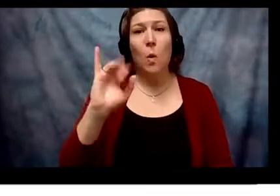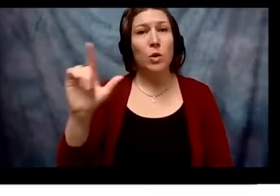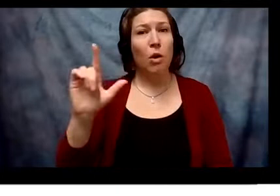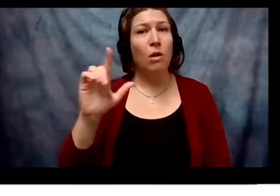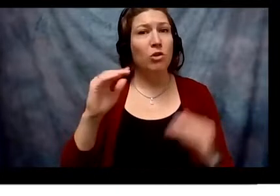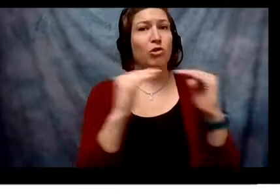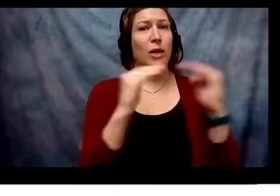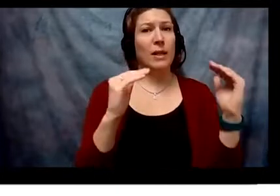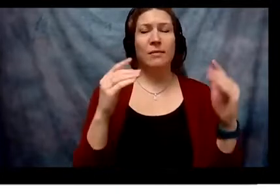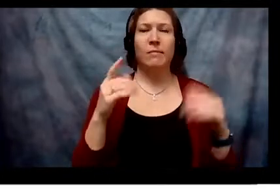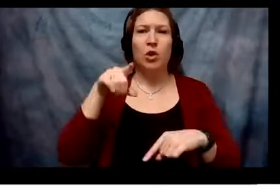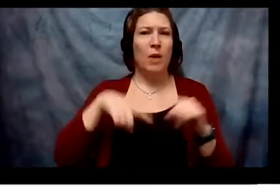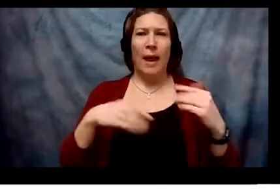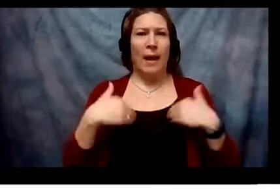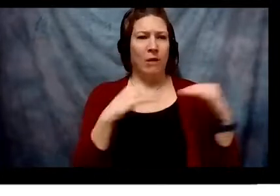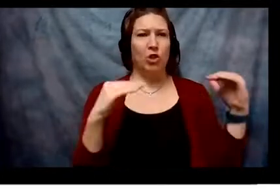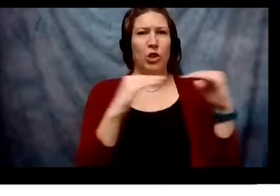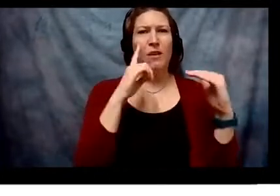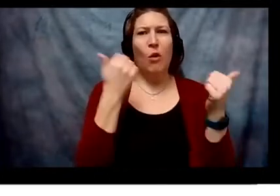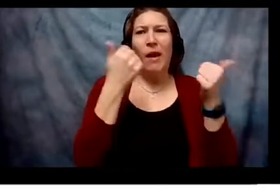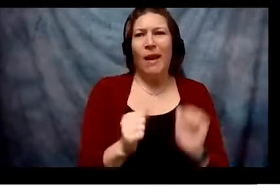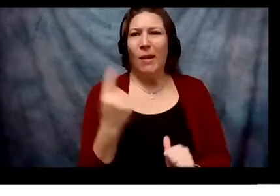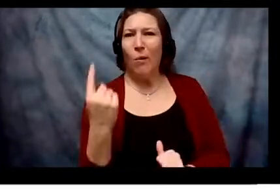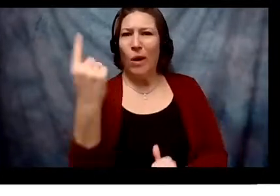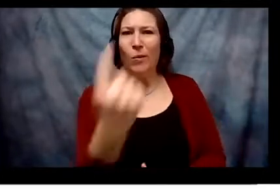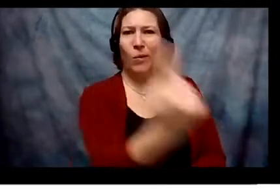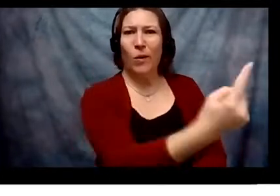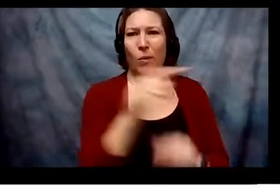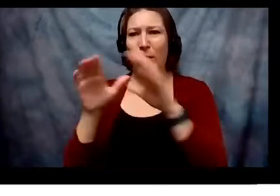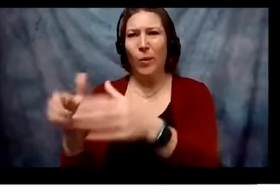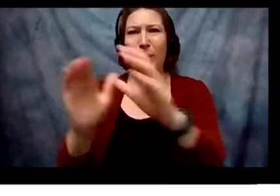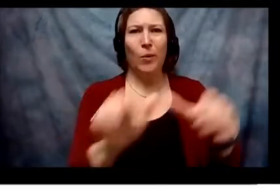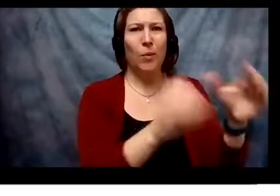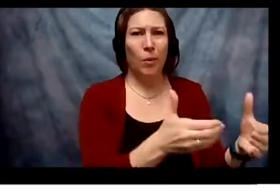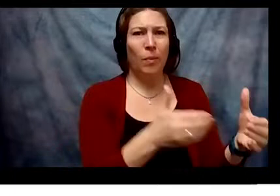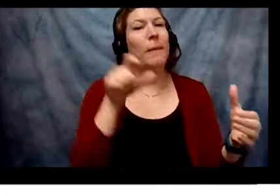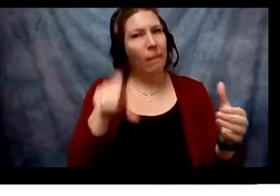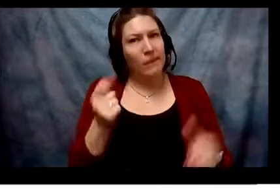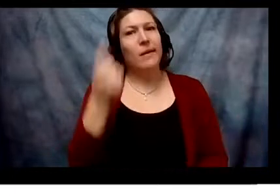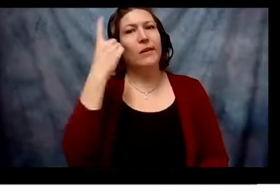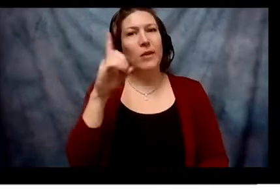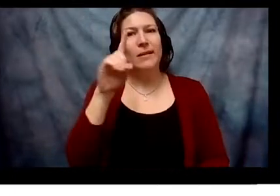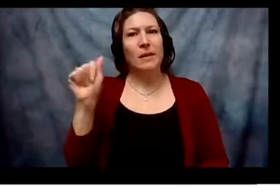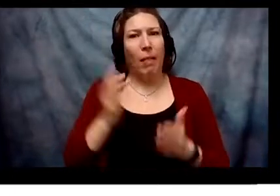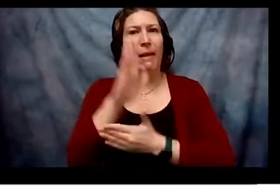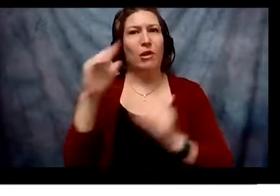cannot seek justice for any one group without understanding disability justice as well. We realize that